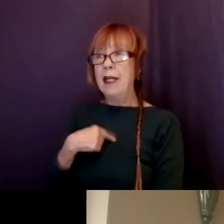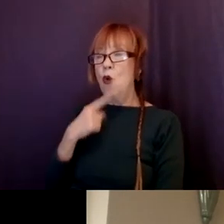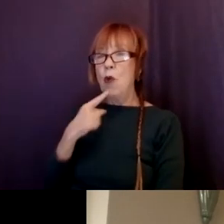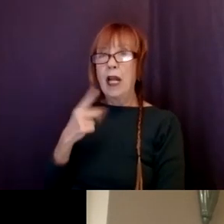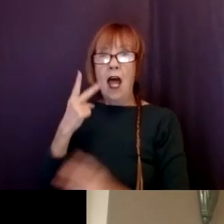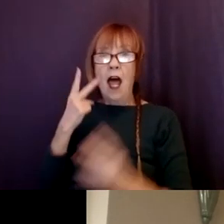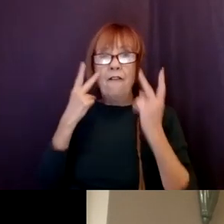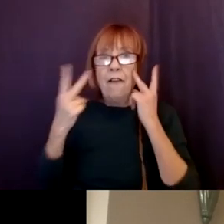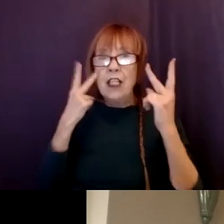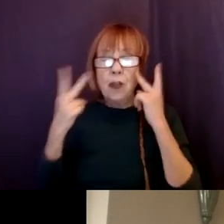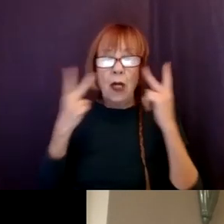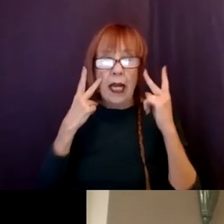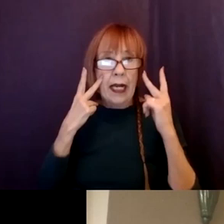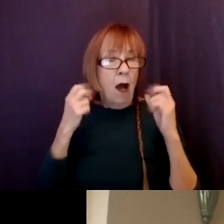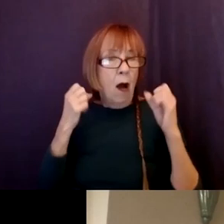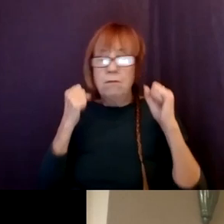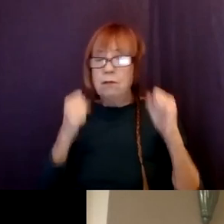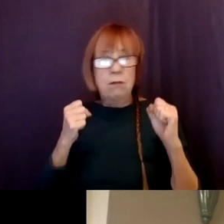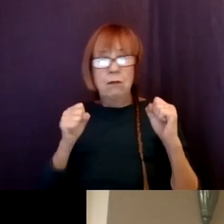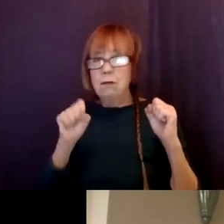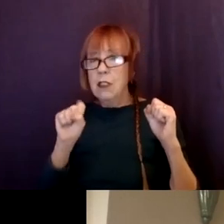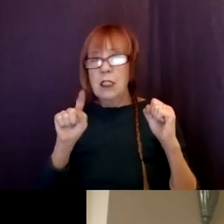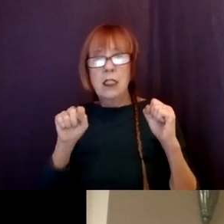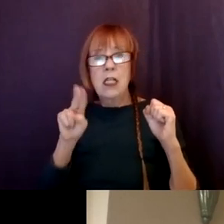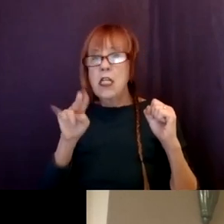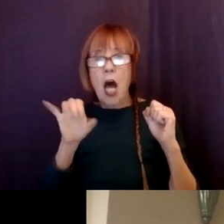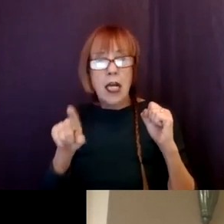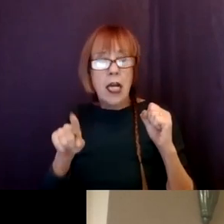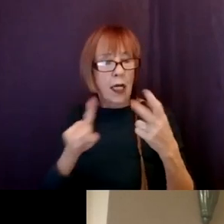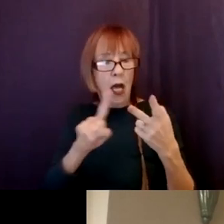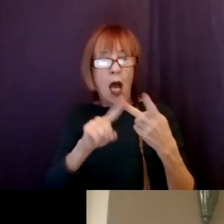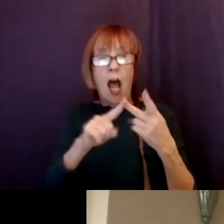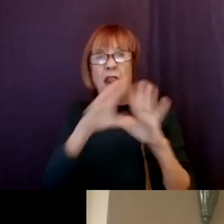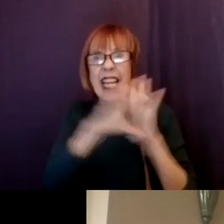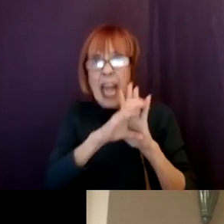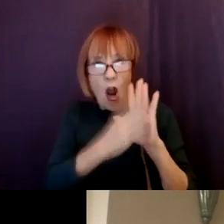and the story, and the characters. It had so many levels and depth to it. It was